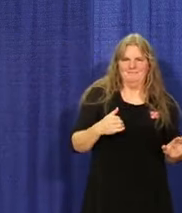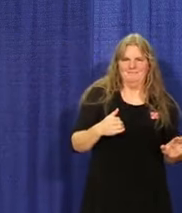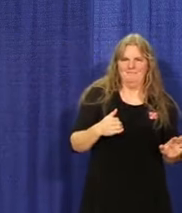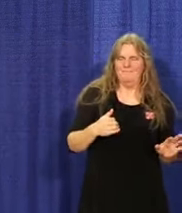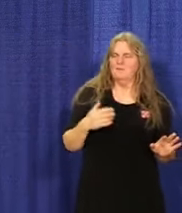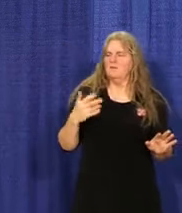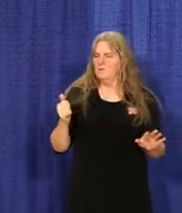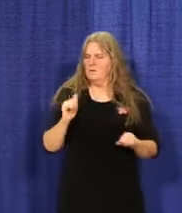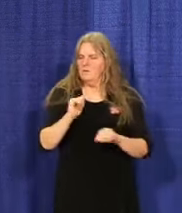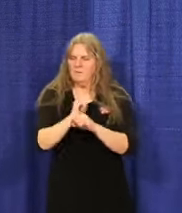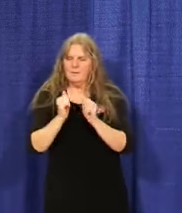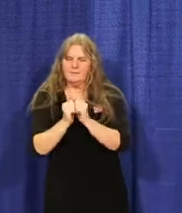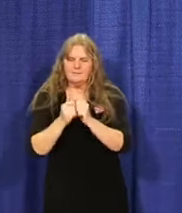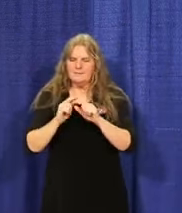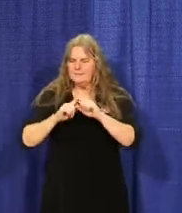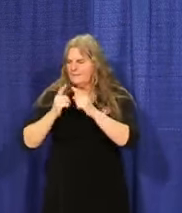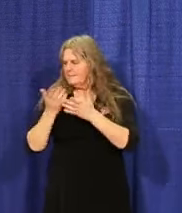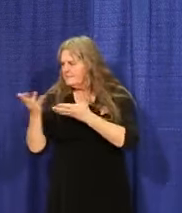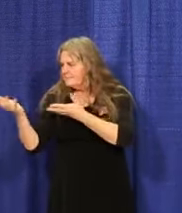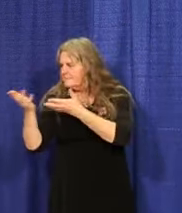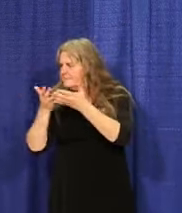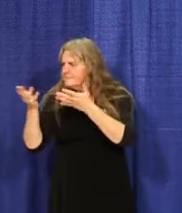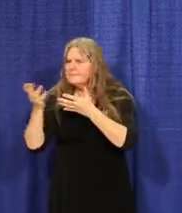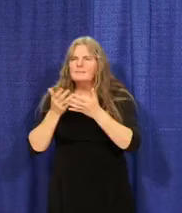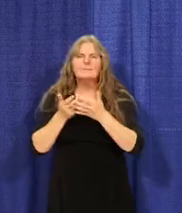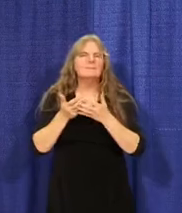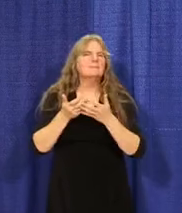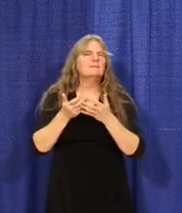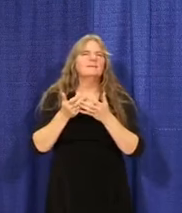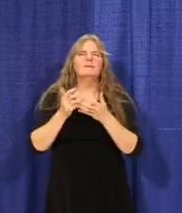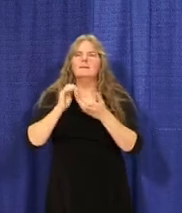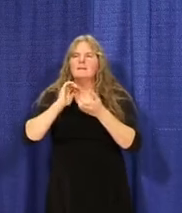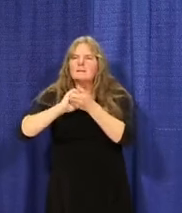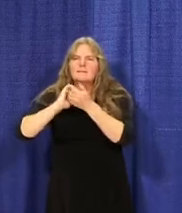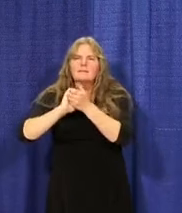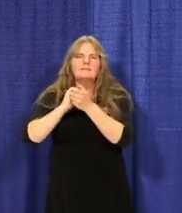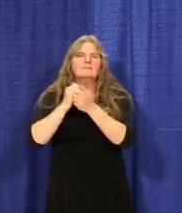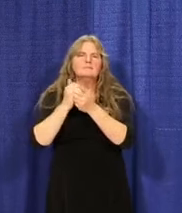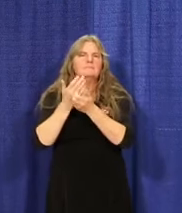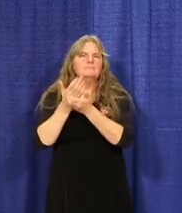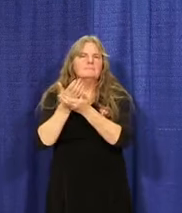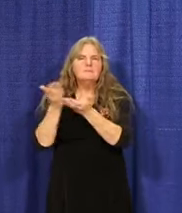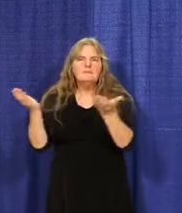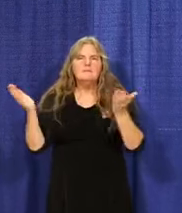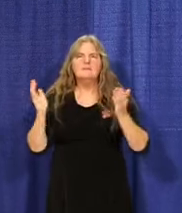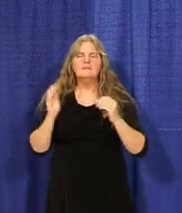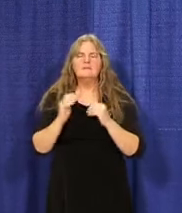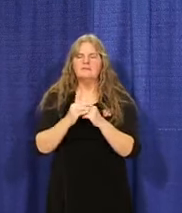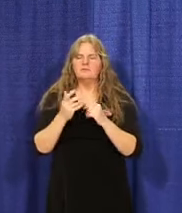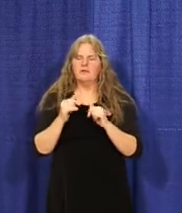sure we are striking the right violence and end this new normal, in this holding pattern, we have to make sure that we